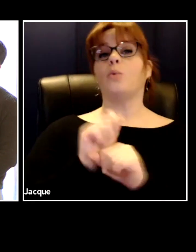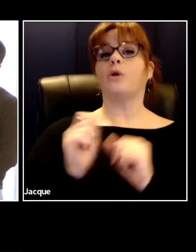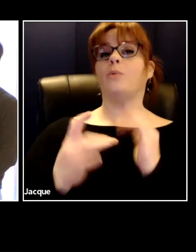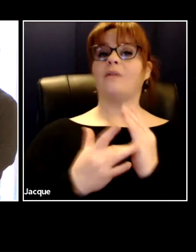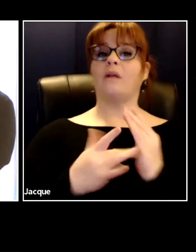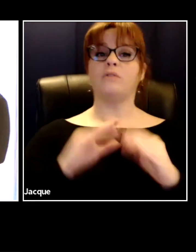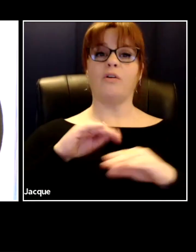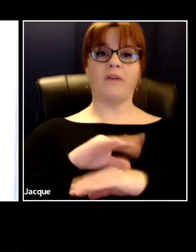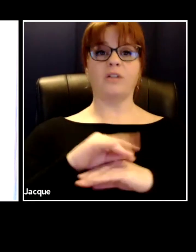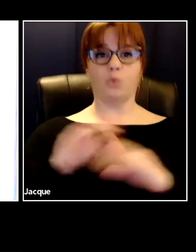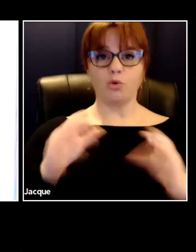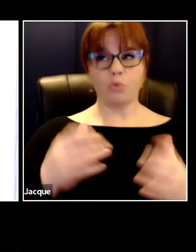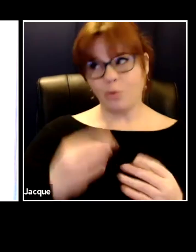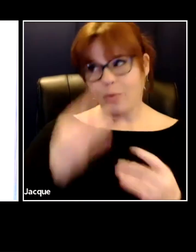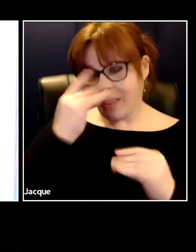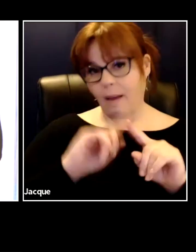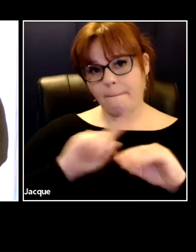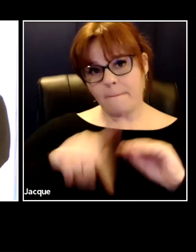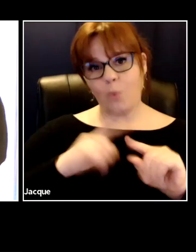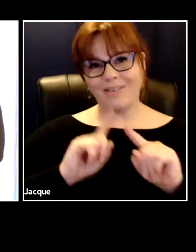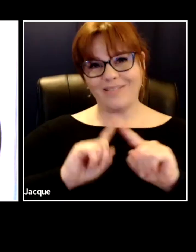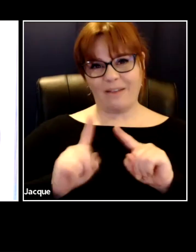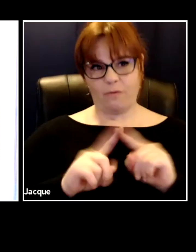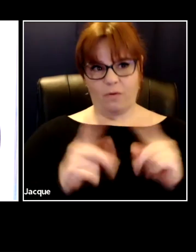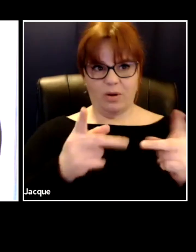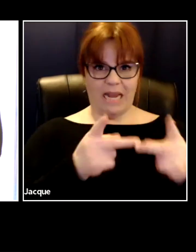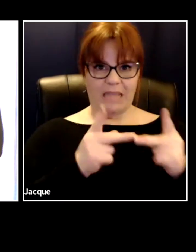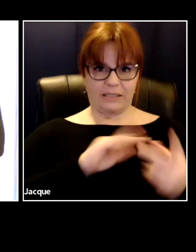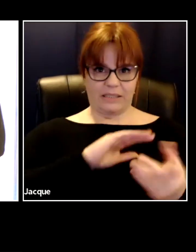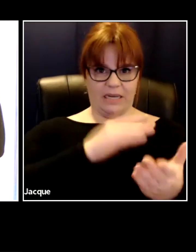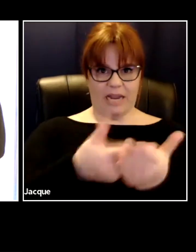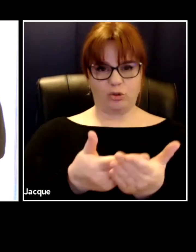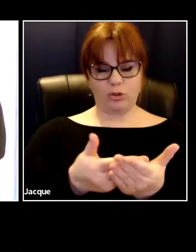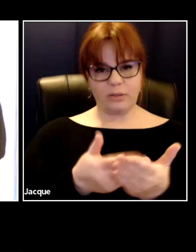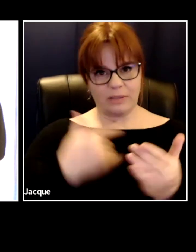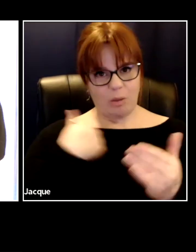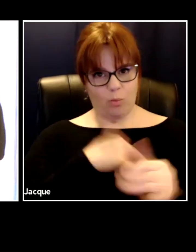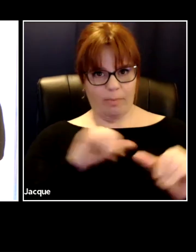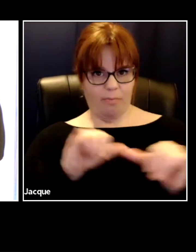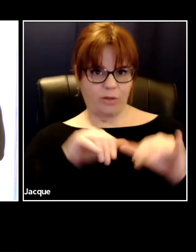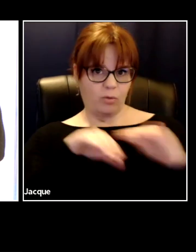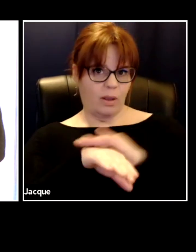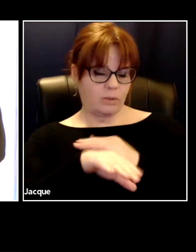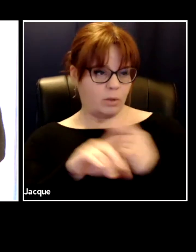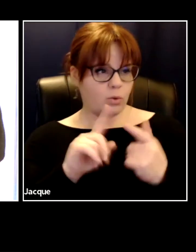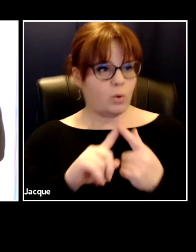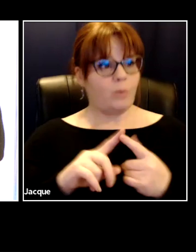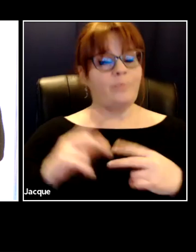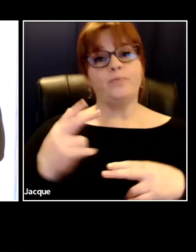the different destinations that we're measuring access to. So, using different uh uh open-source